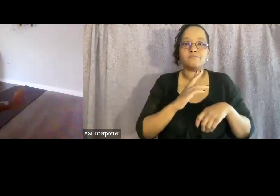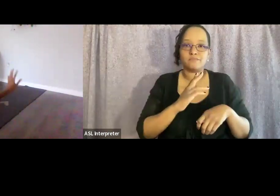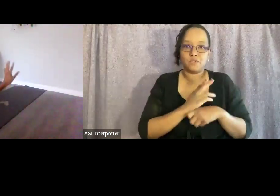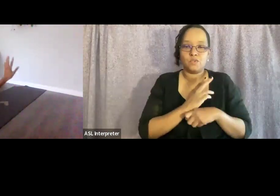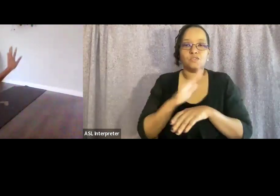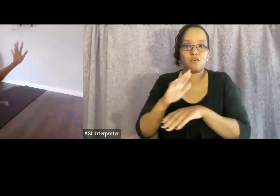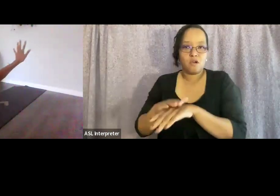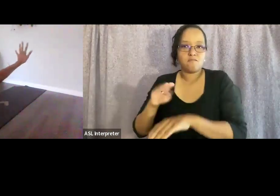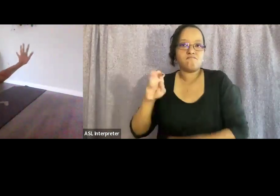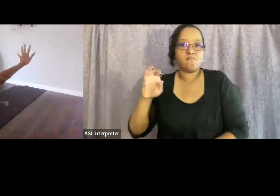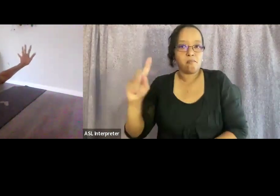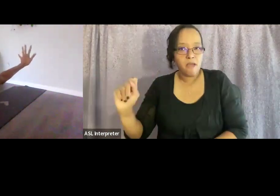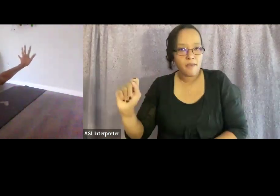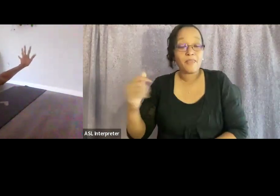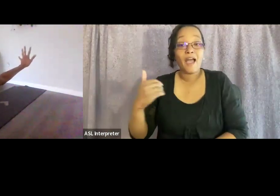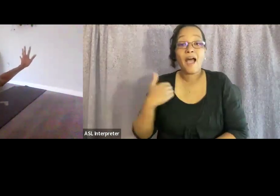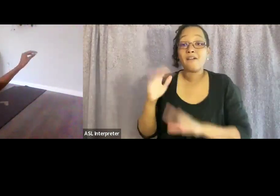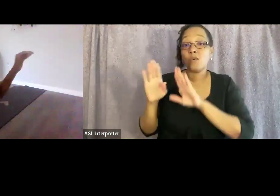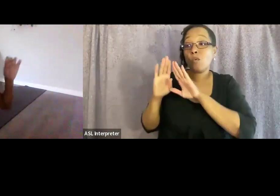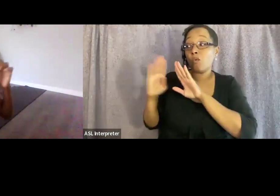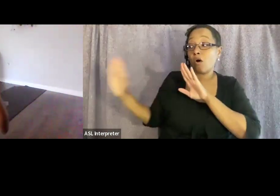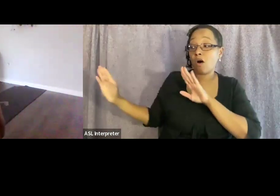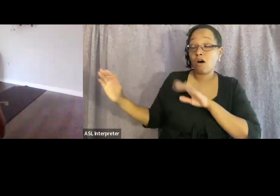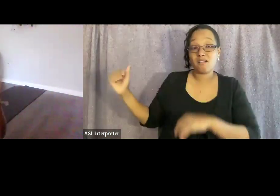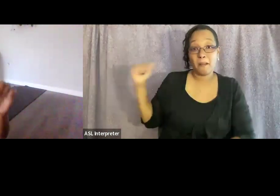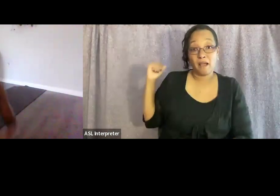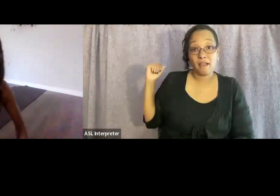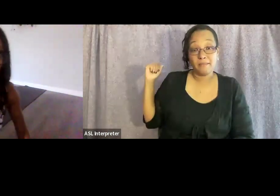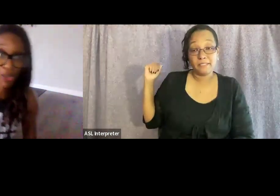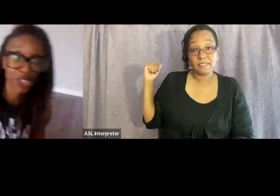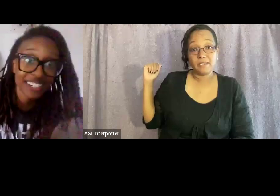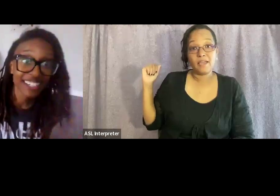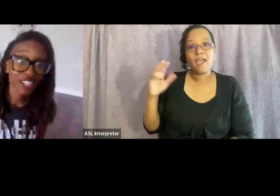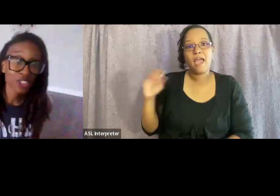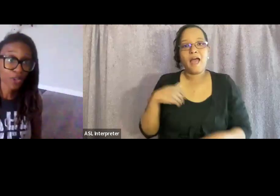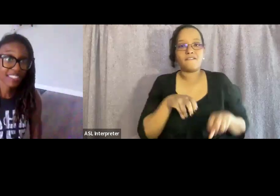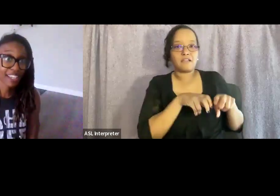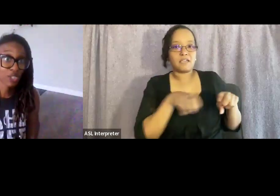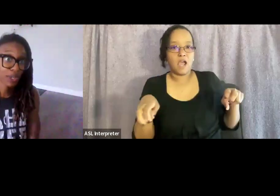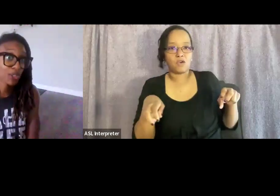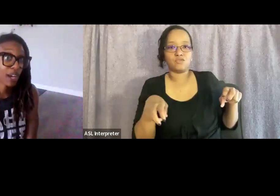I'll have a wall behind me, and also there's a couch to one side as well,